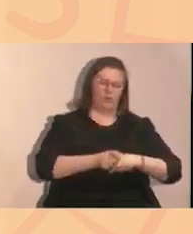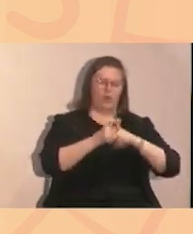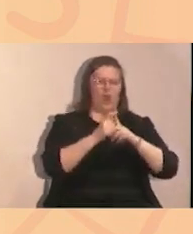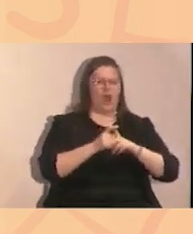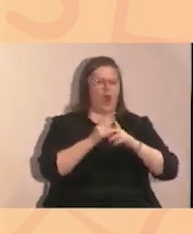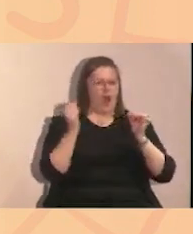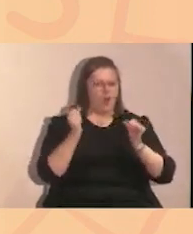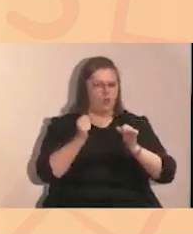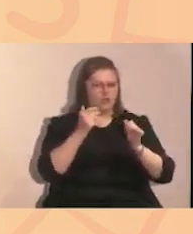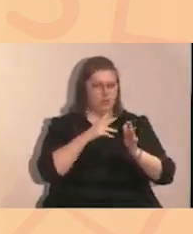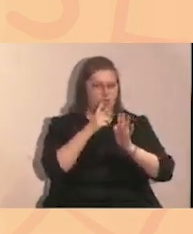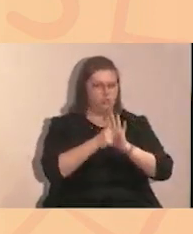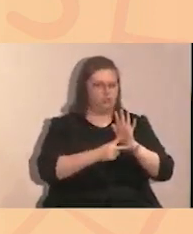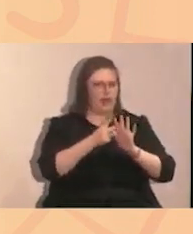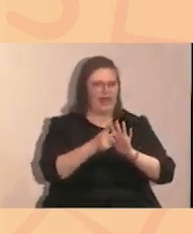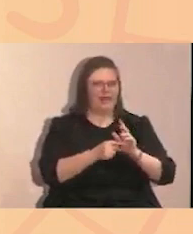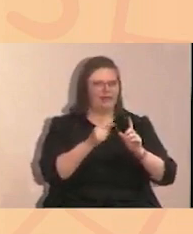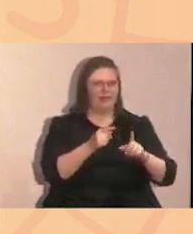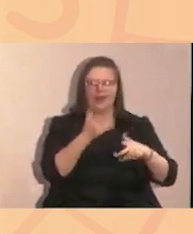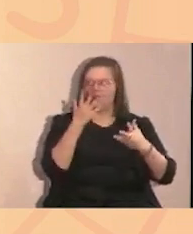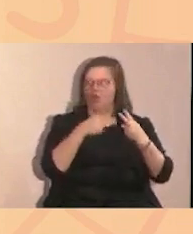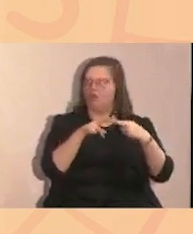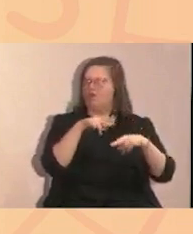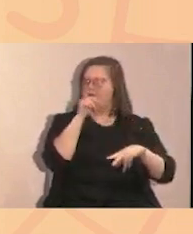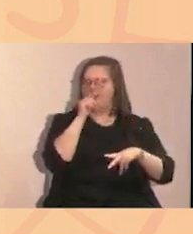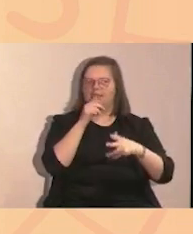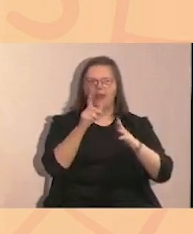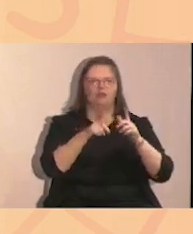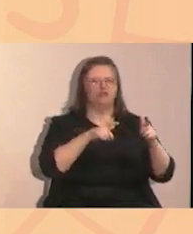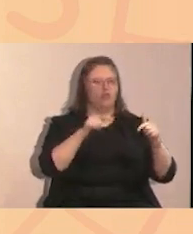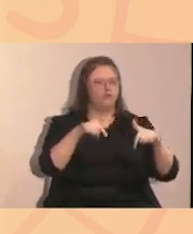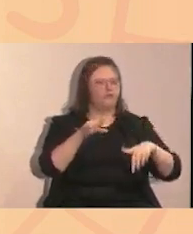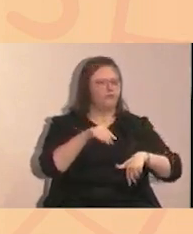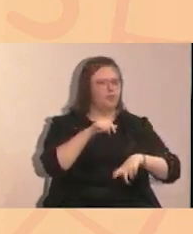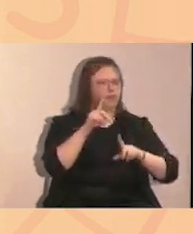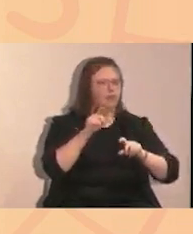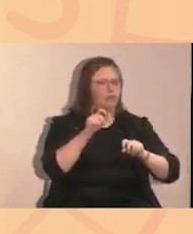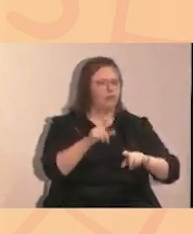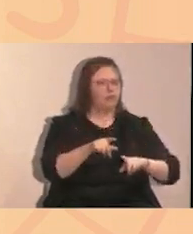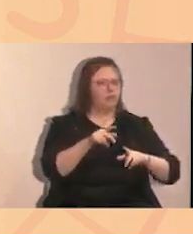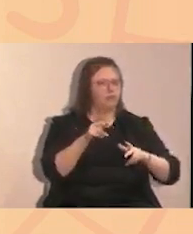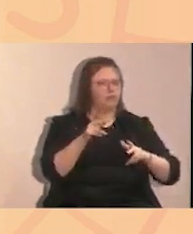I don't know that I can control that from here. (POEM PLAYS). Speak for me.